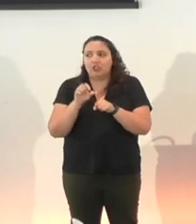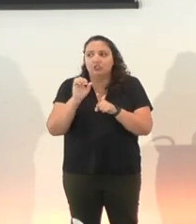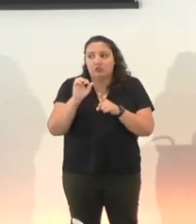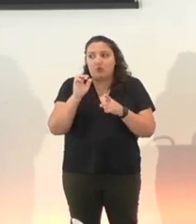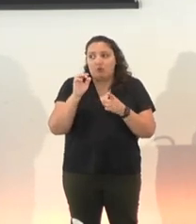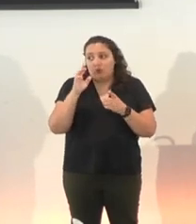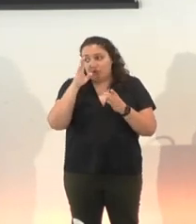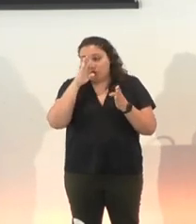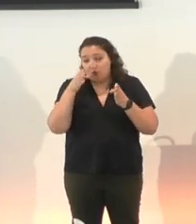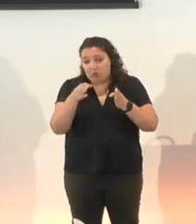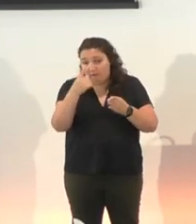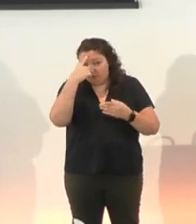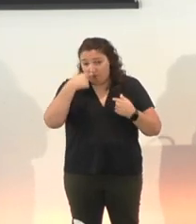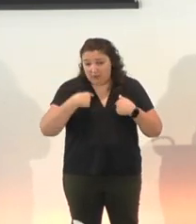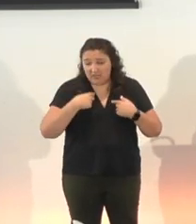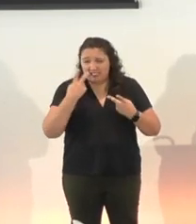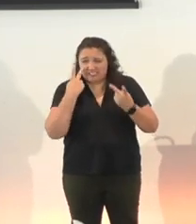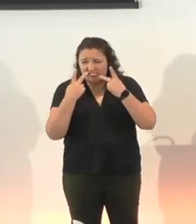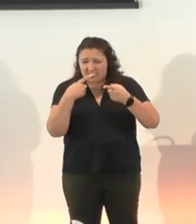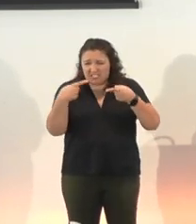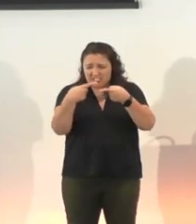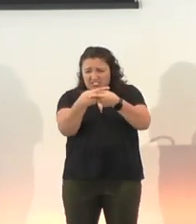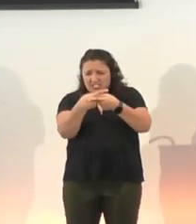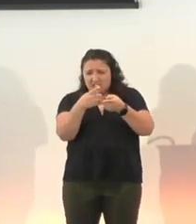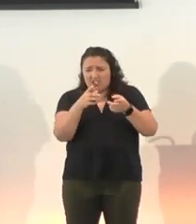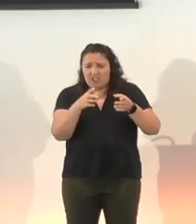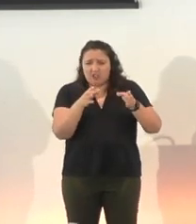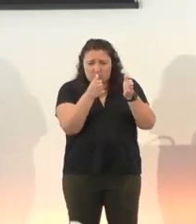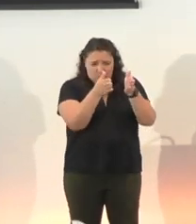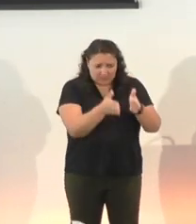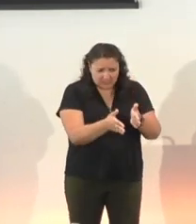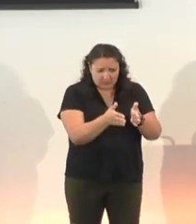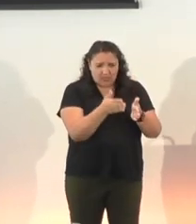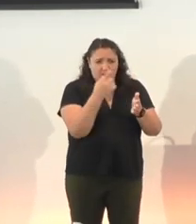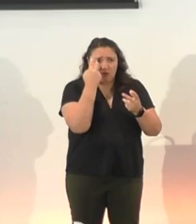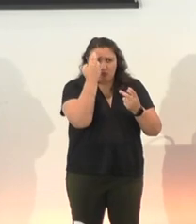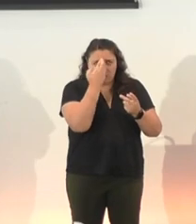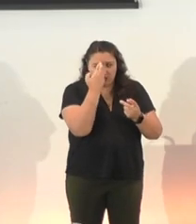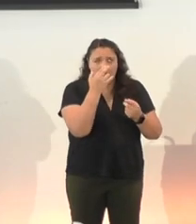is releasing the tension, making sure participants recognize their data might do something